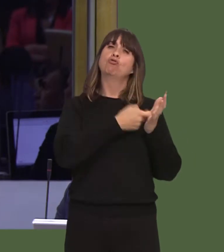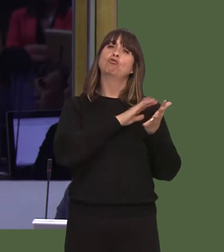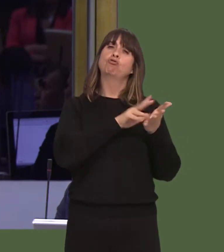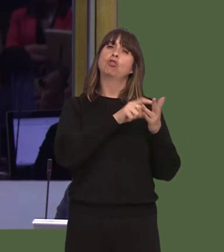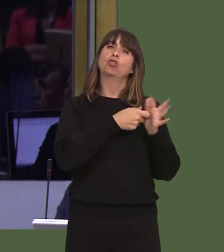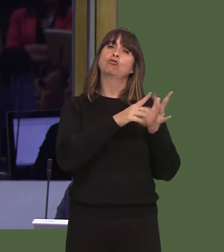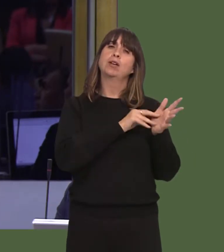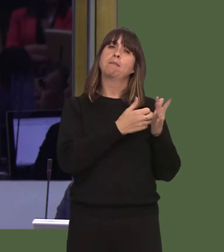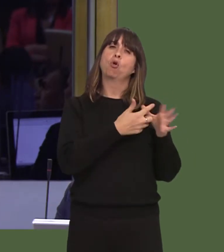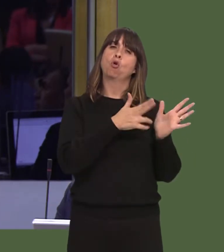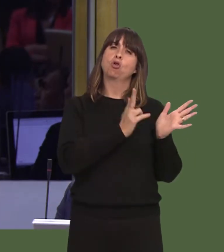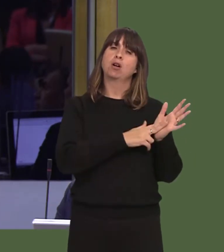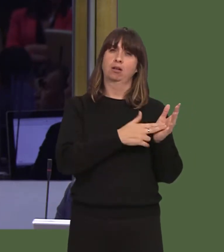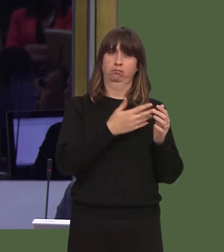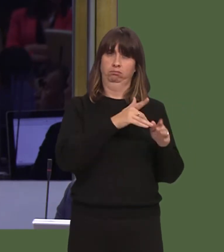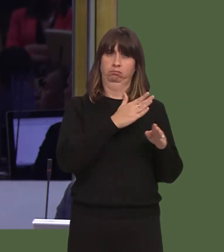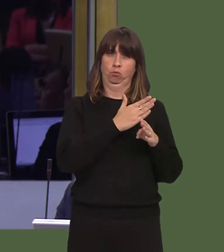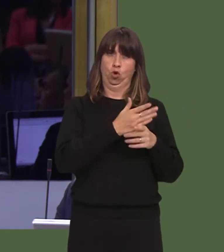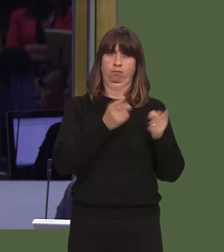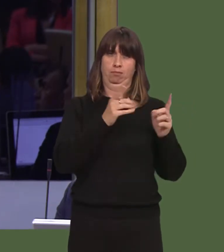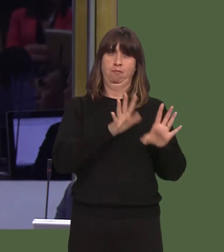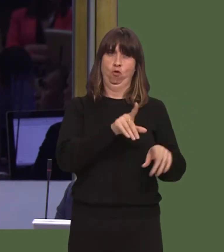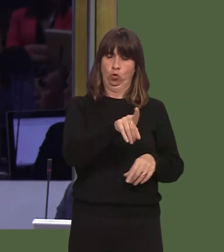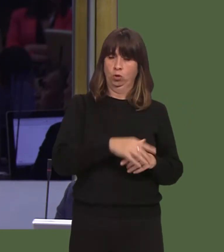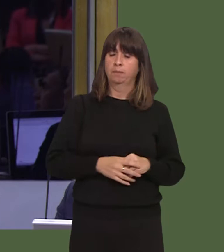Speaking about the Welsh legislation, Mr Adamson said this: